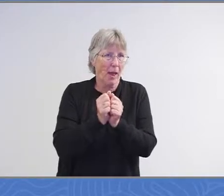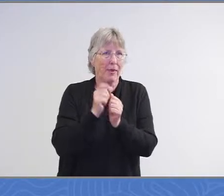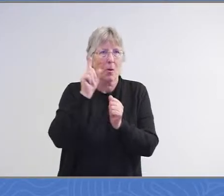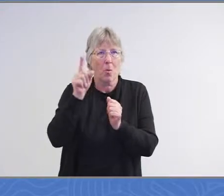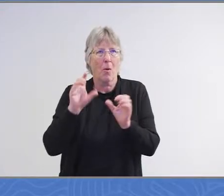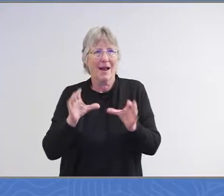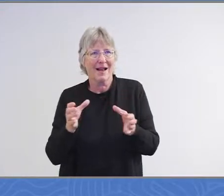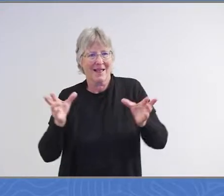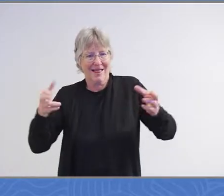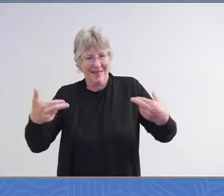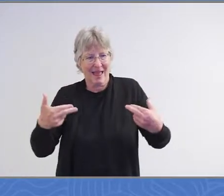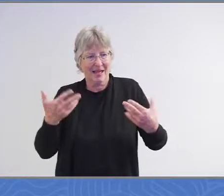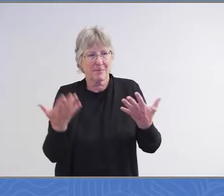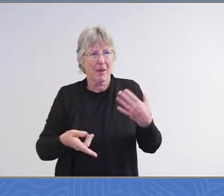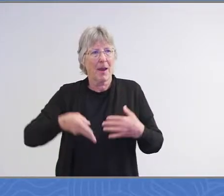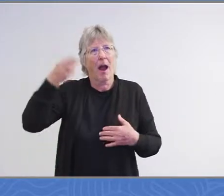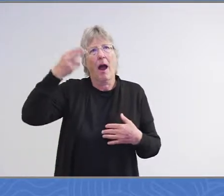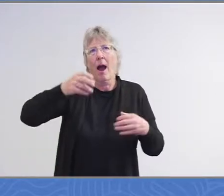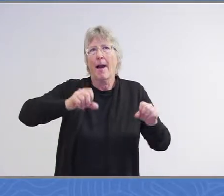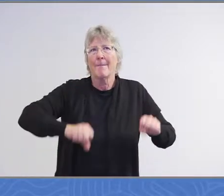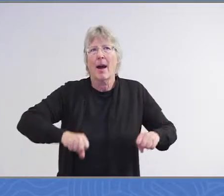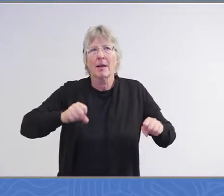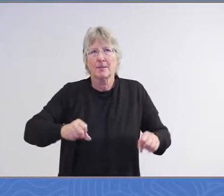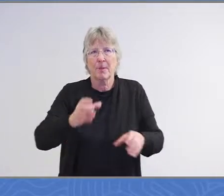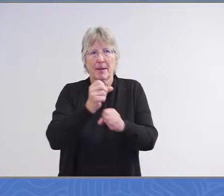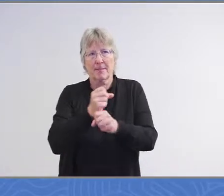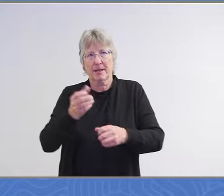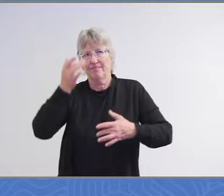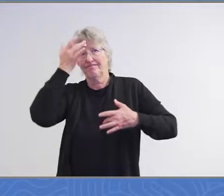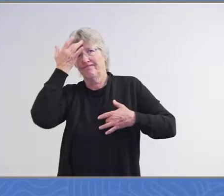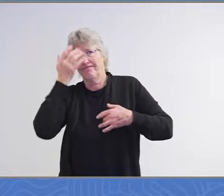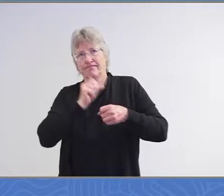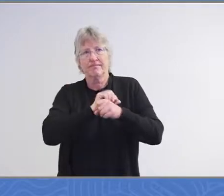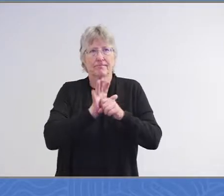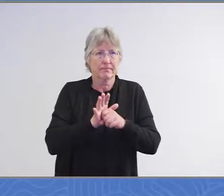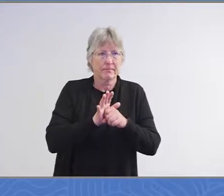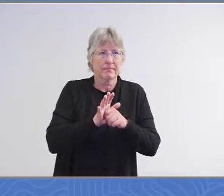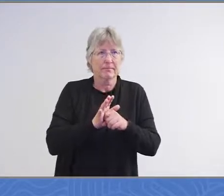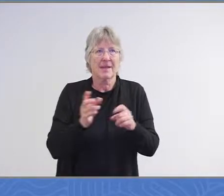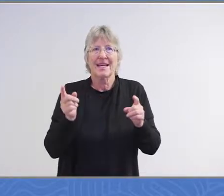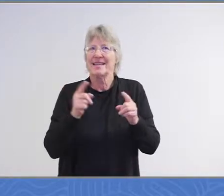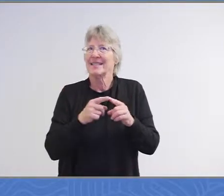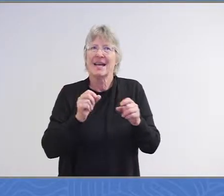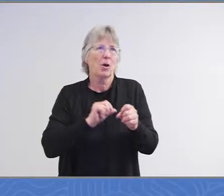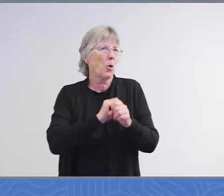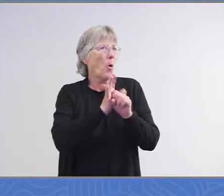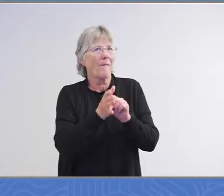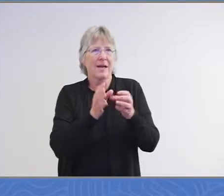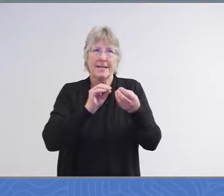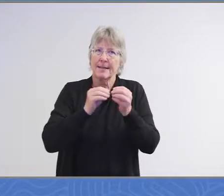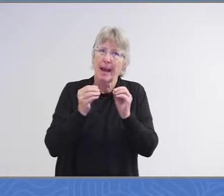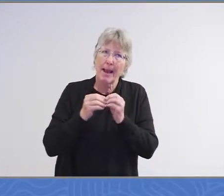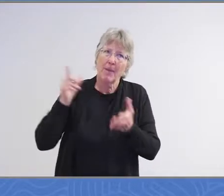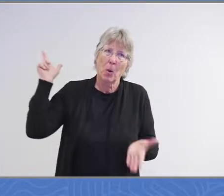there may be a higher chance of contracting COVID-19. Until the COVID 19 numbers decrease,